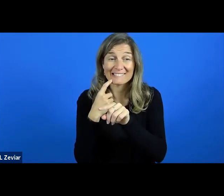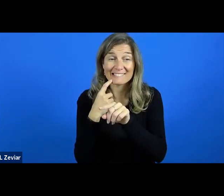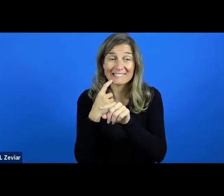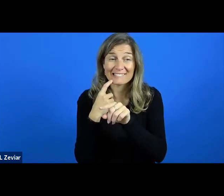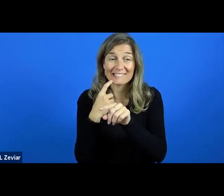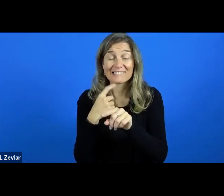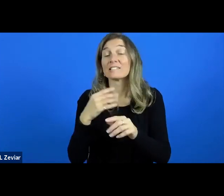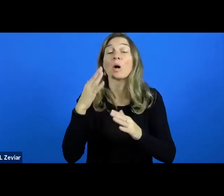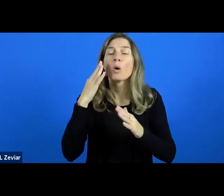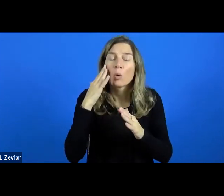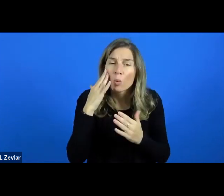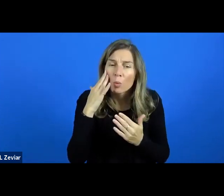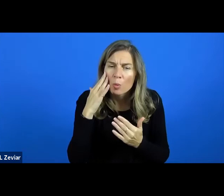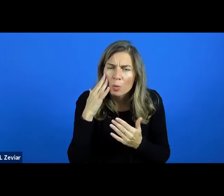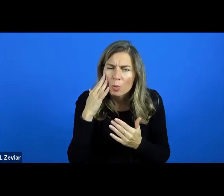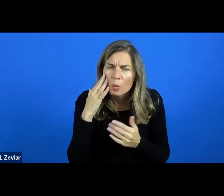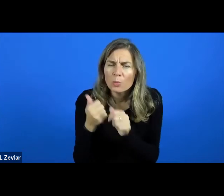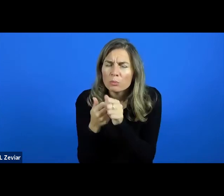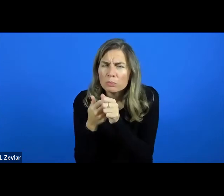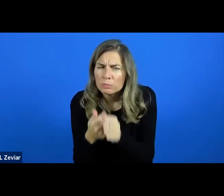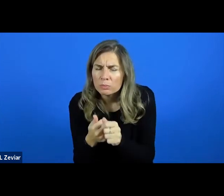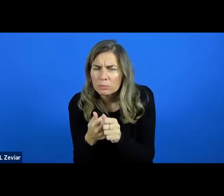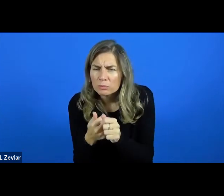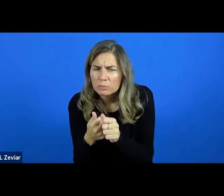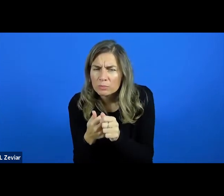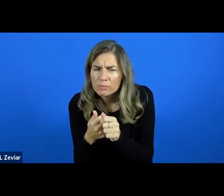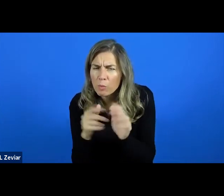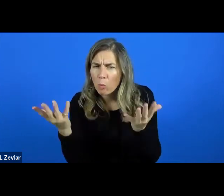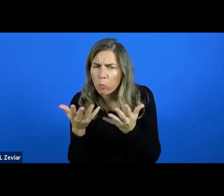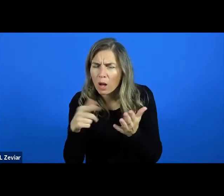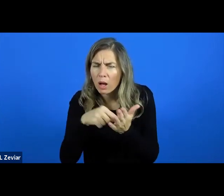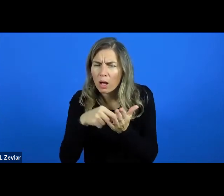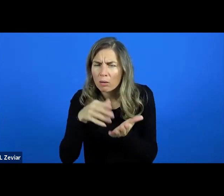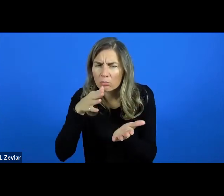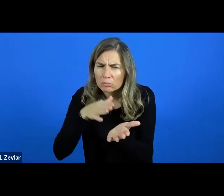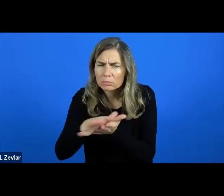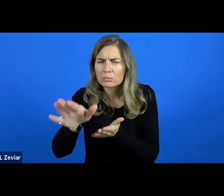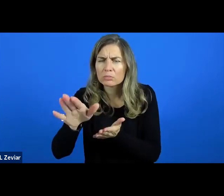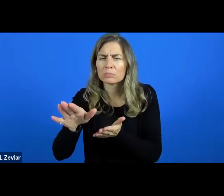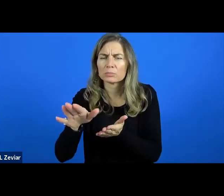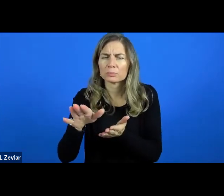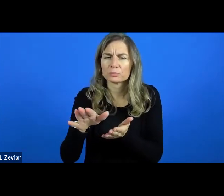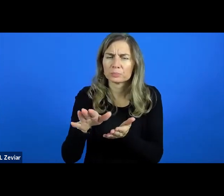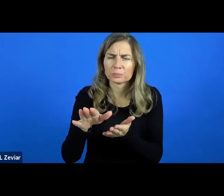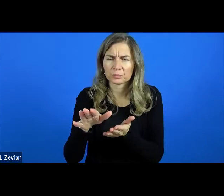that contributes to the wellbeing and development strategies of reinforcement of self-esteem and valorization.